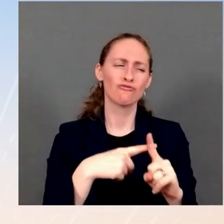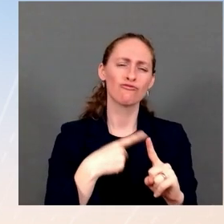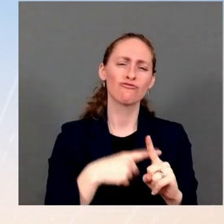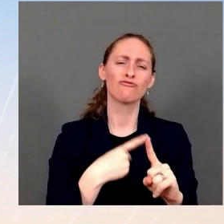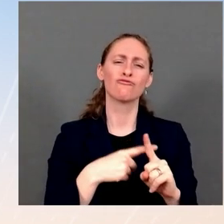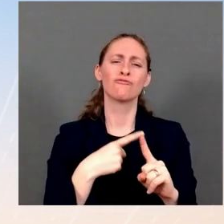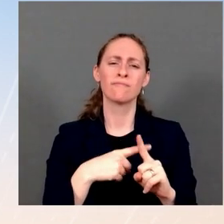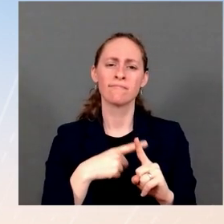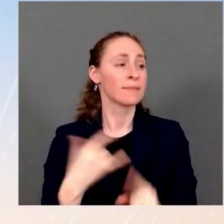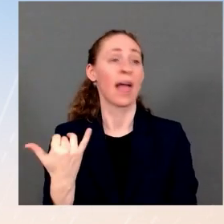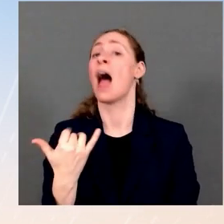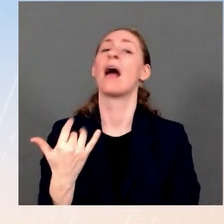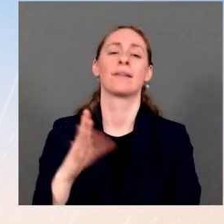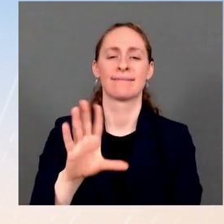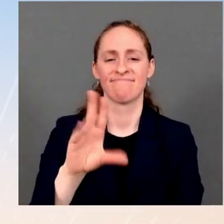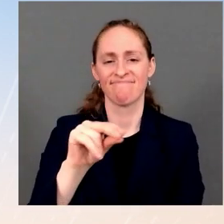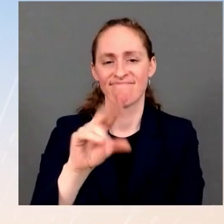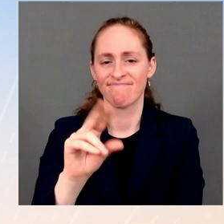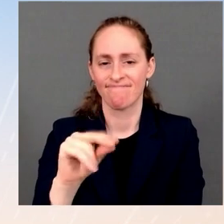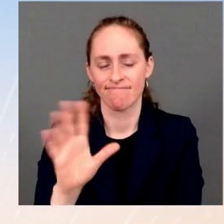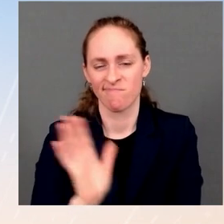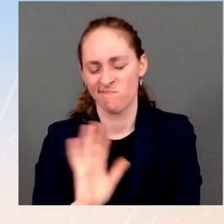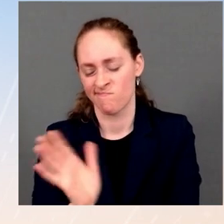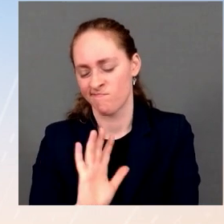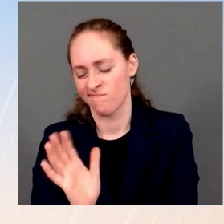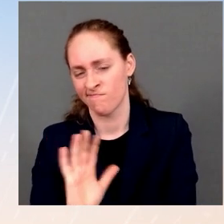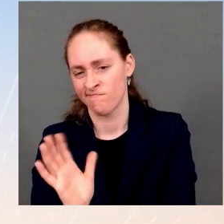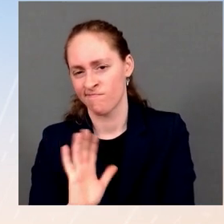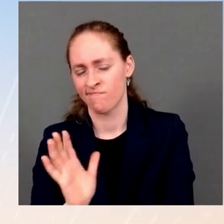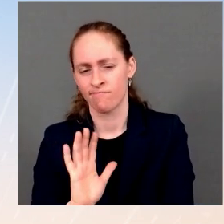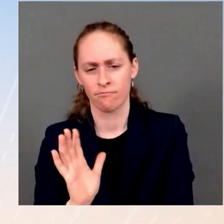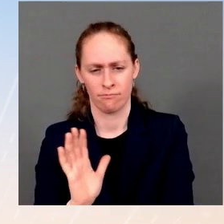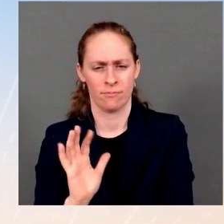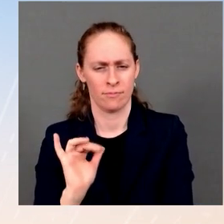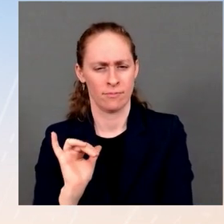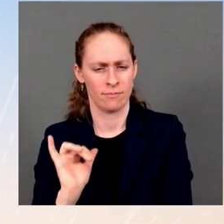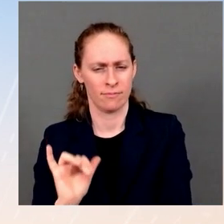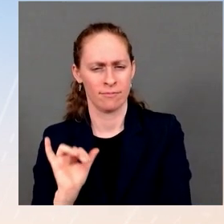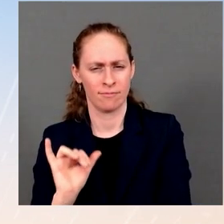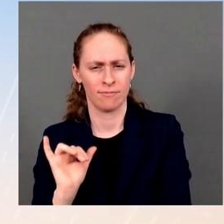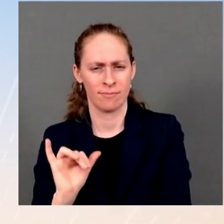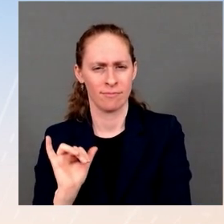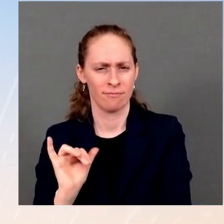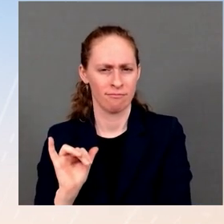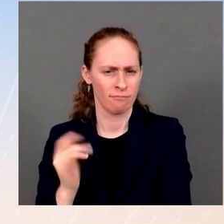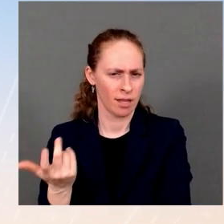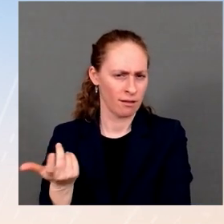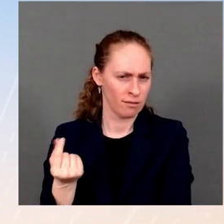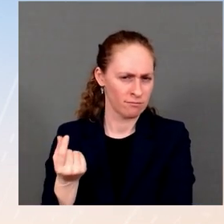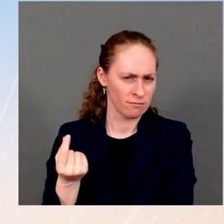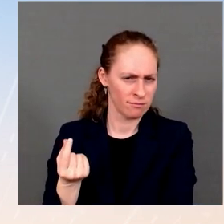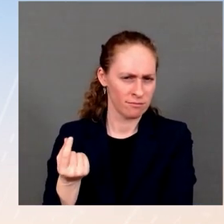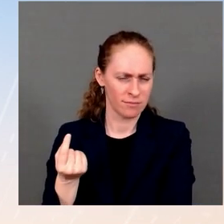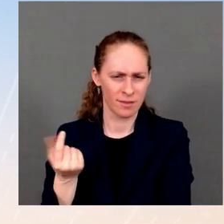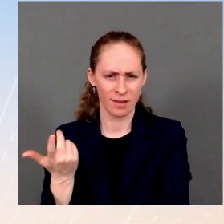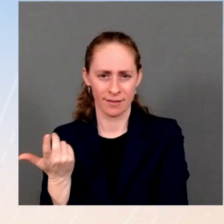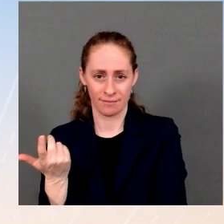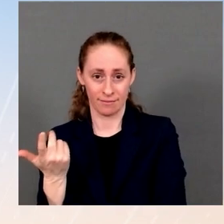the conversations between the two? And what, again, were those areas of productivity earlier this week? Ms. Jean-Pierre: So, as you all know, you know, we don't go into specifics.